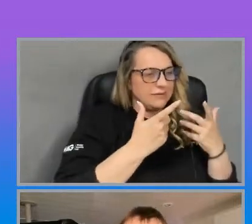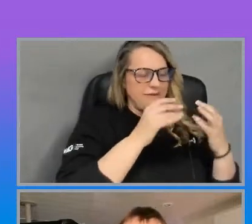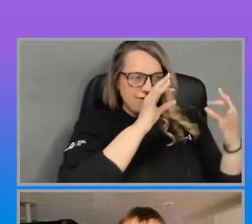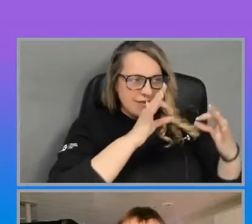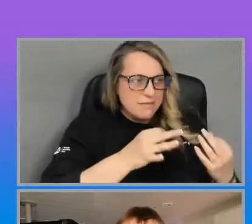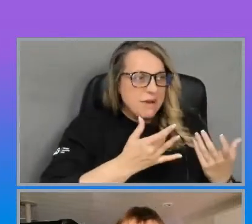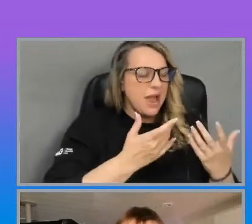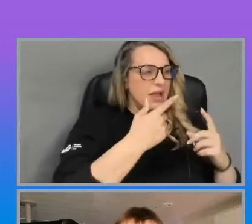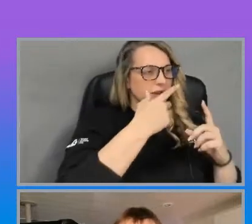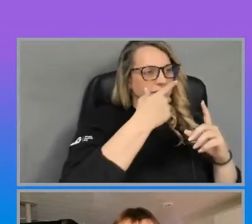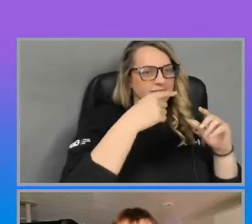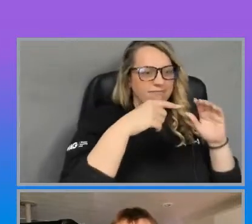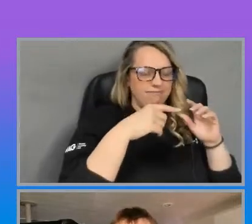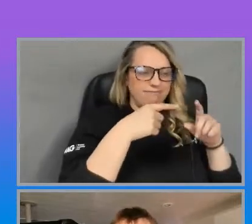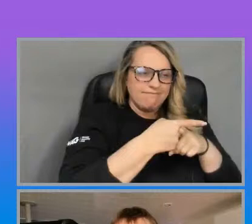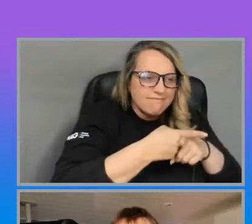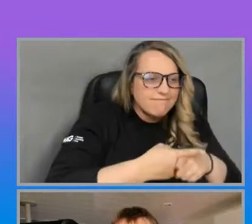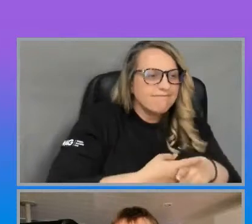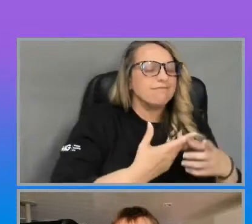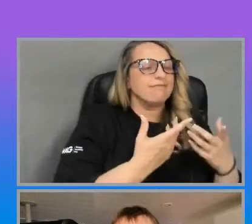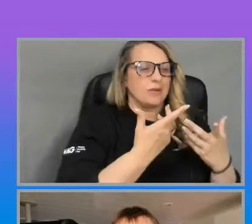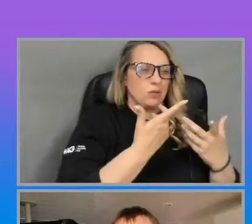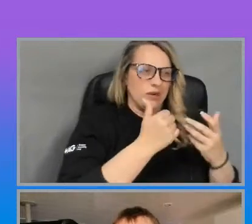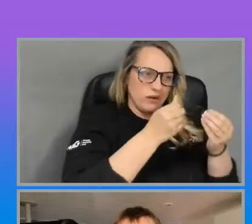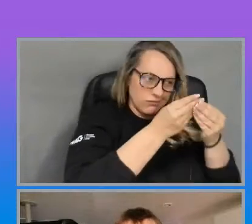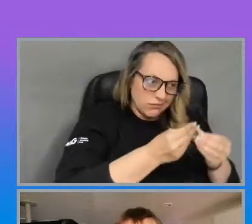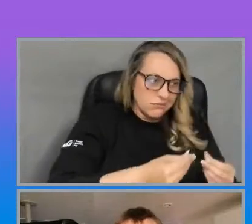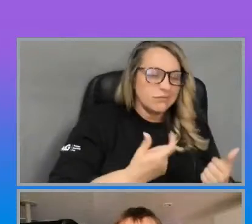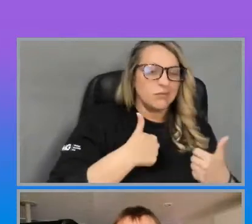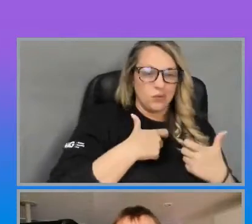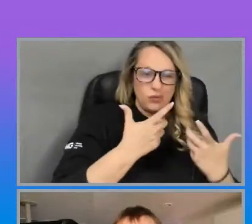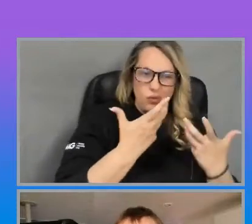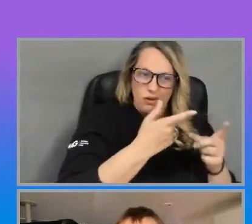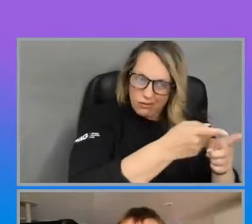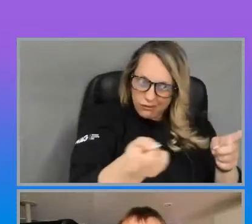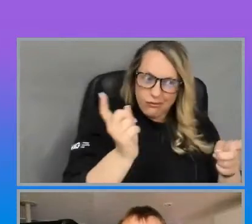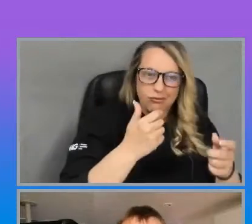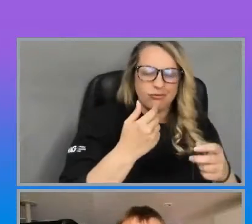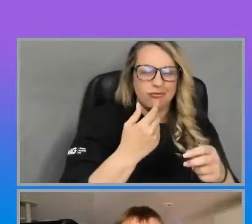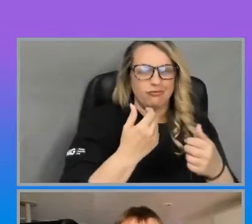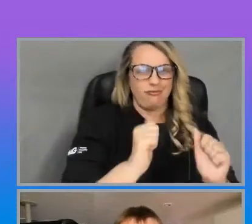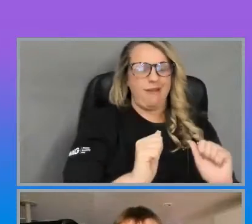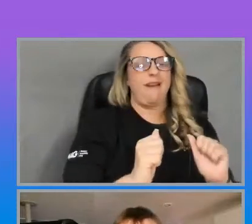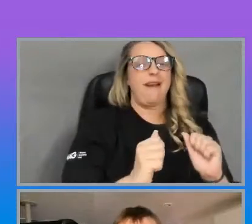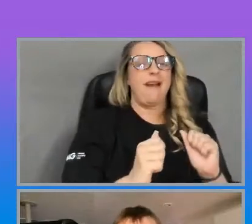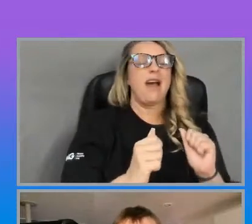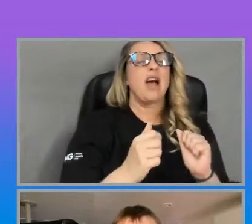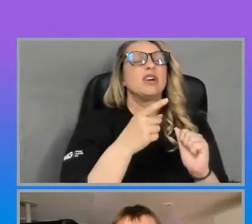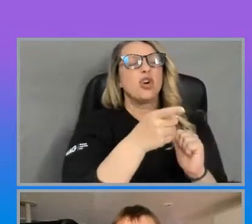would really love people to be trying it out. If you have use cases where you've come up